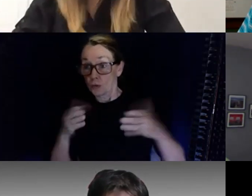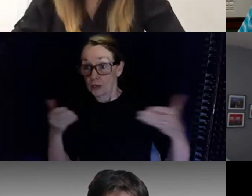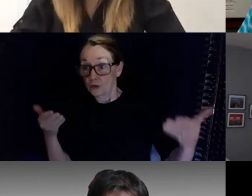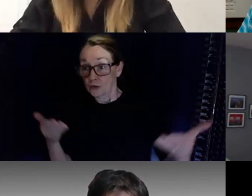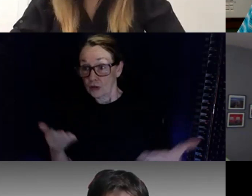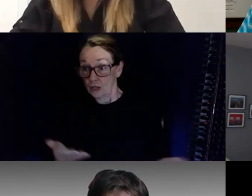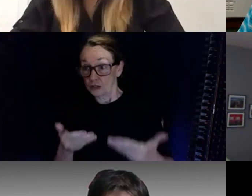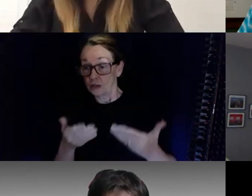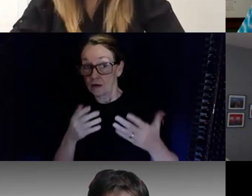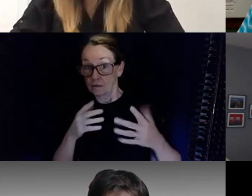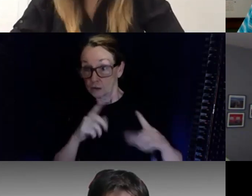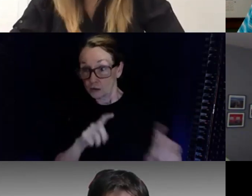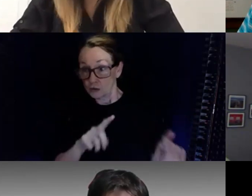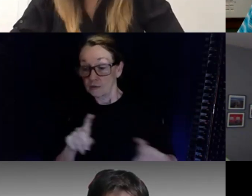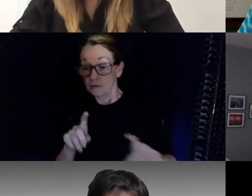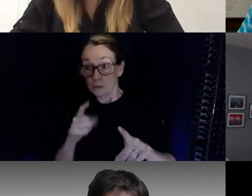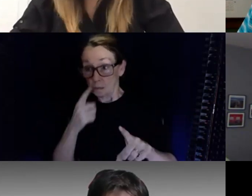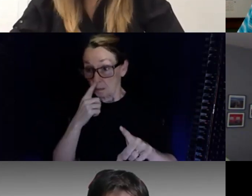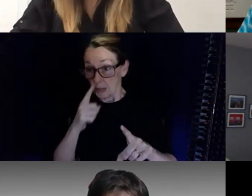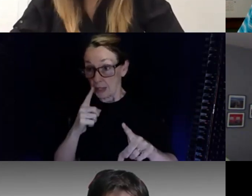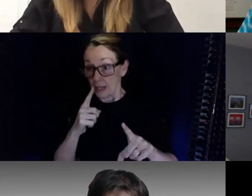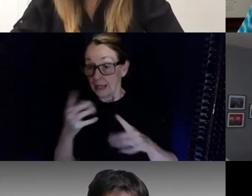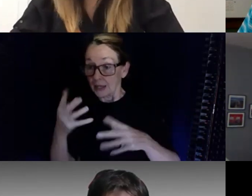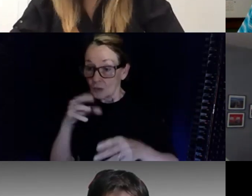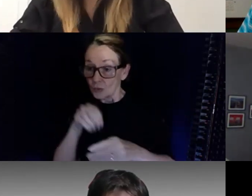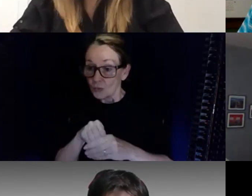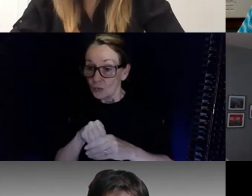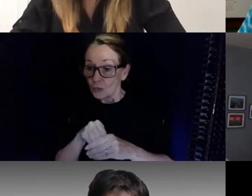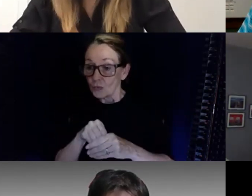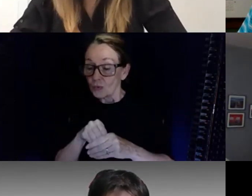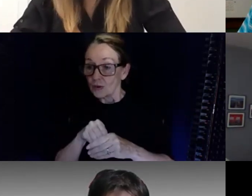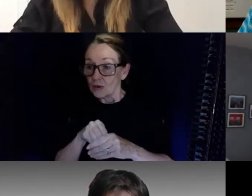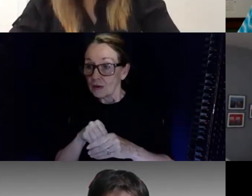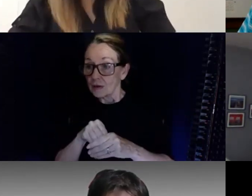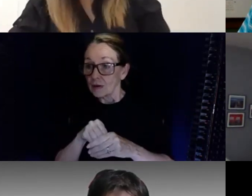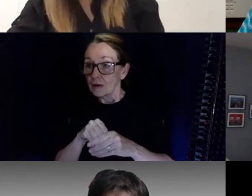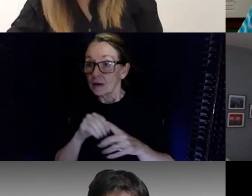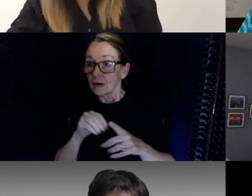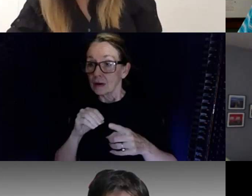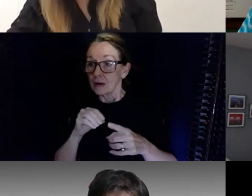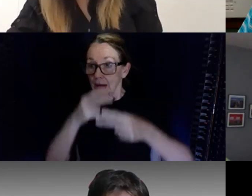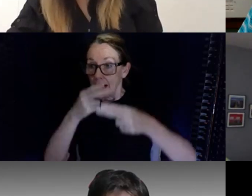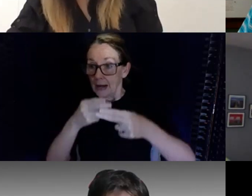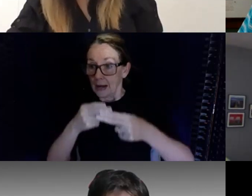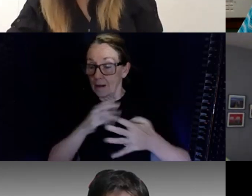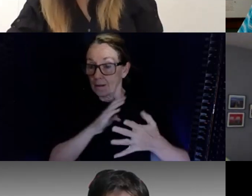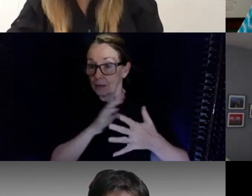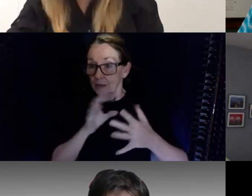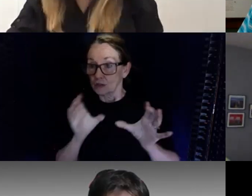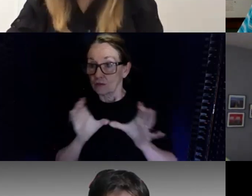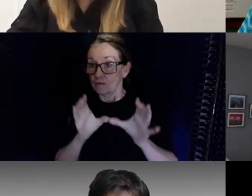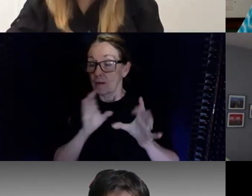YEAH, I JUST WANTED TO TO CHRISTINE.